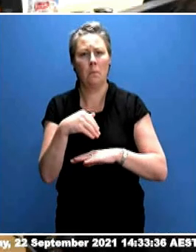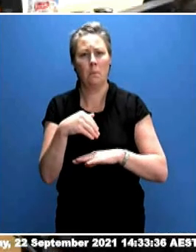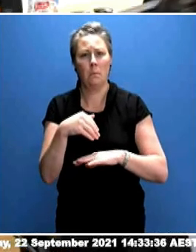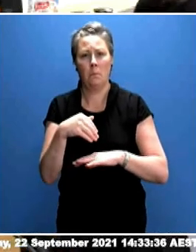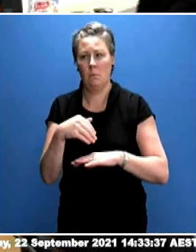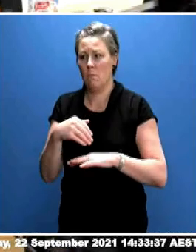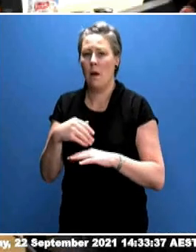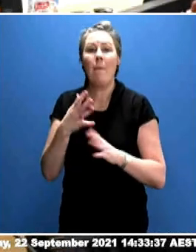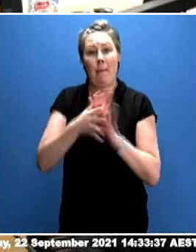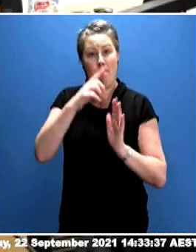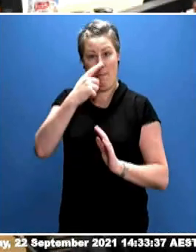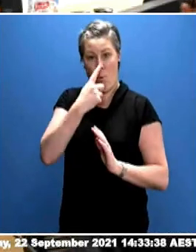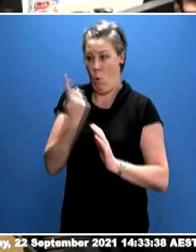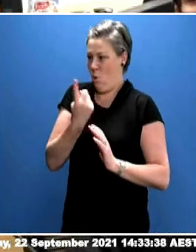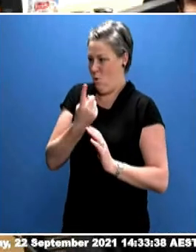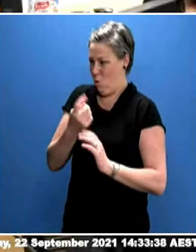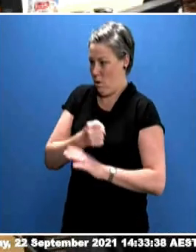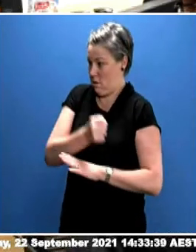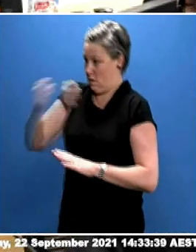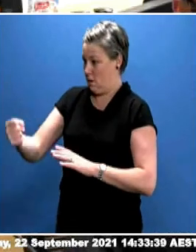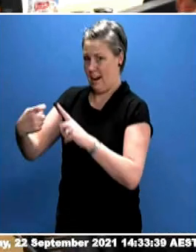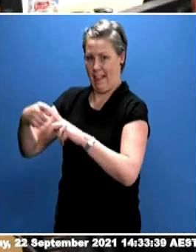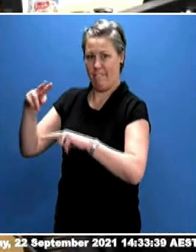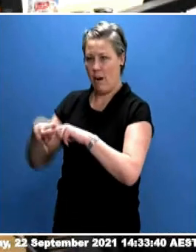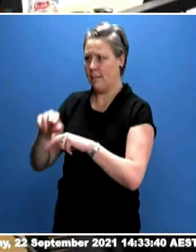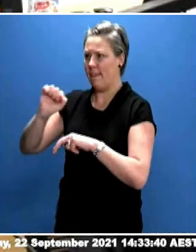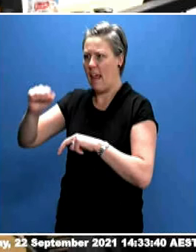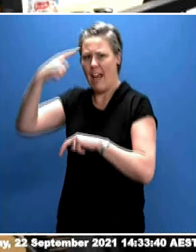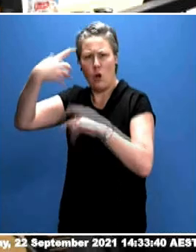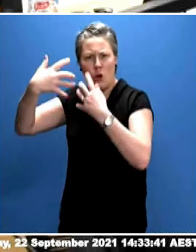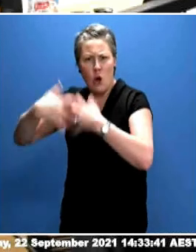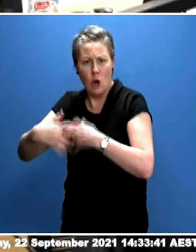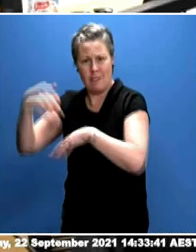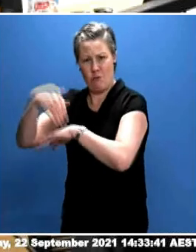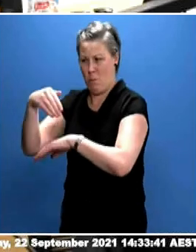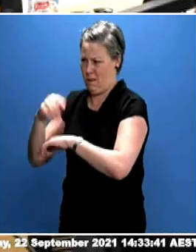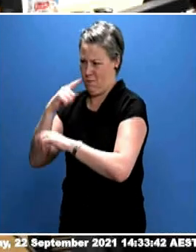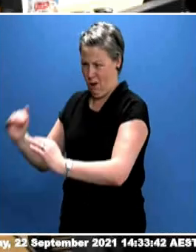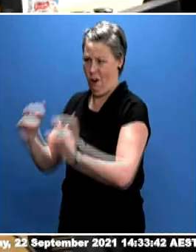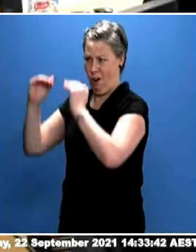Centre population is going to be at least as high as that in the Banksia Hill Detention Centre; would you agree?